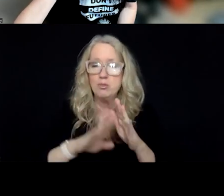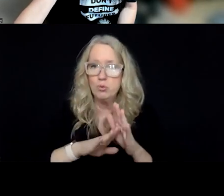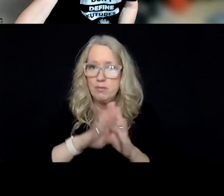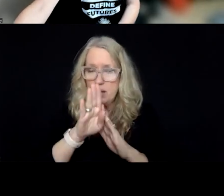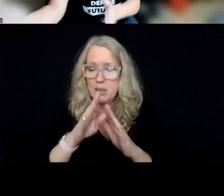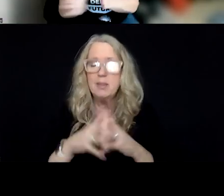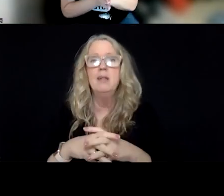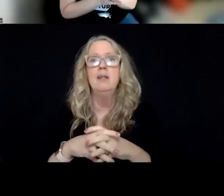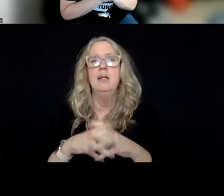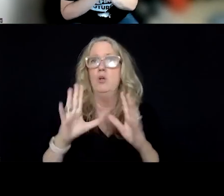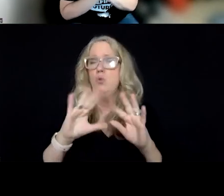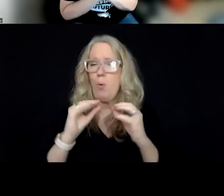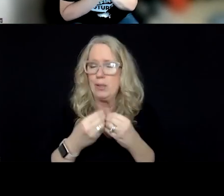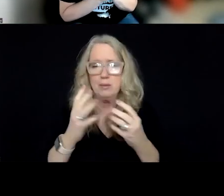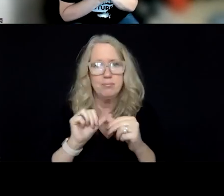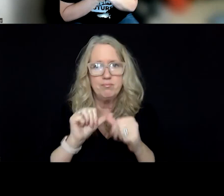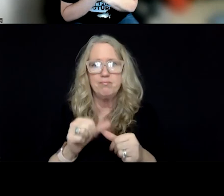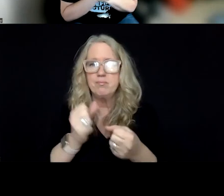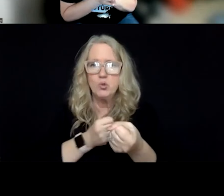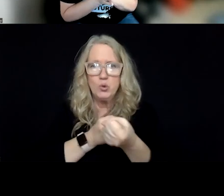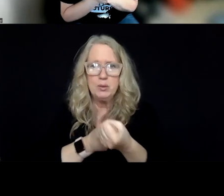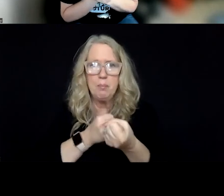ORGANIZATIONS NEED TO CONTINUE TO HELP PROFESSIONAL DEVELOPMENT.